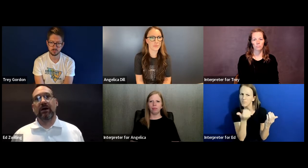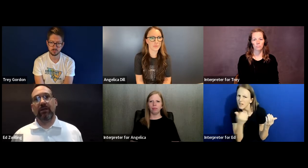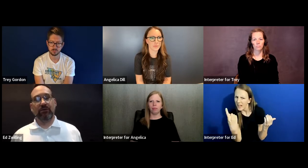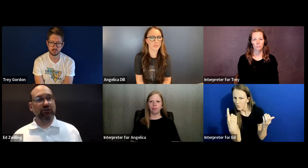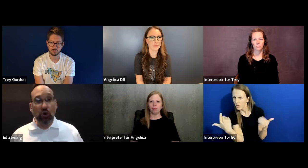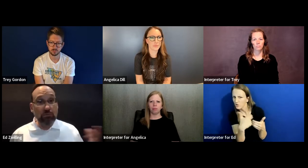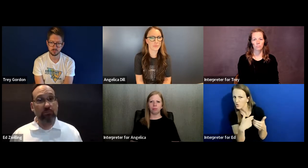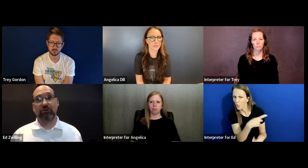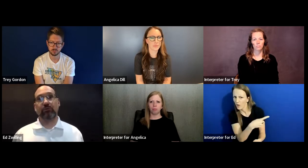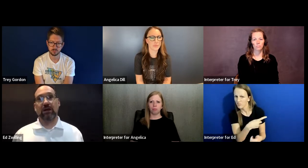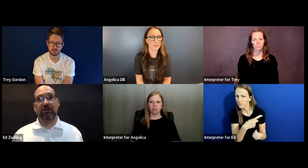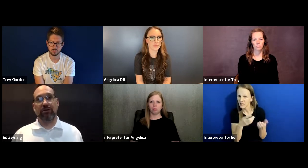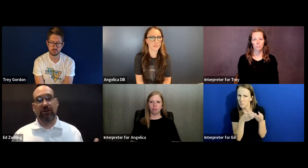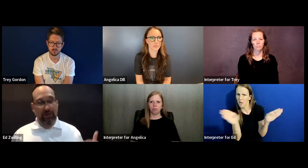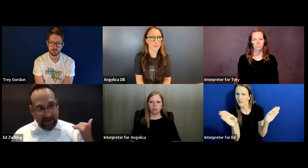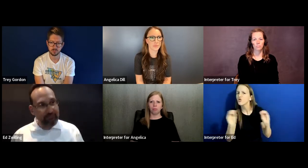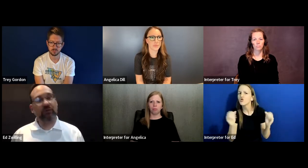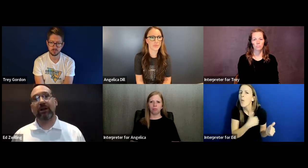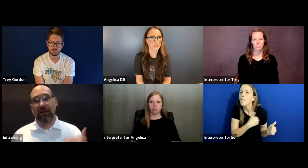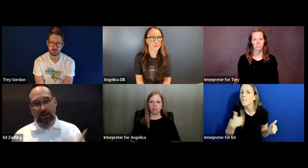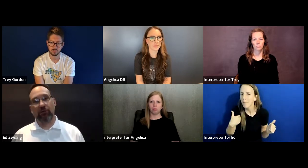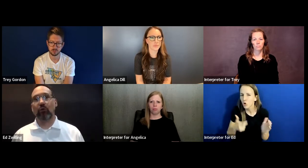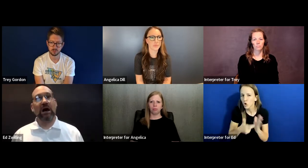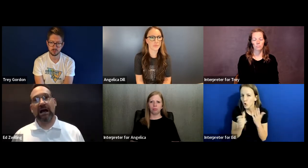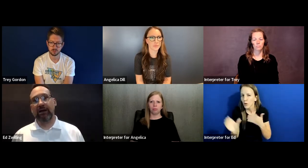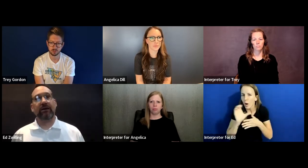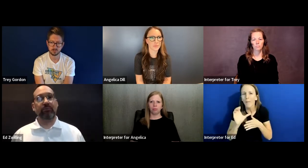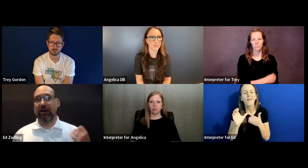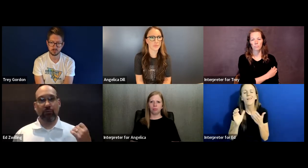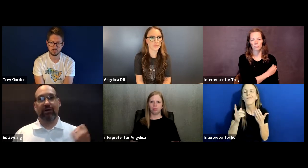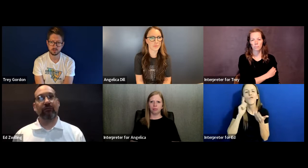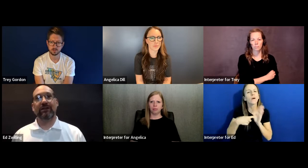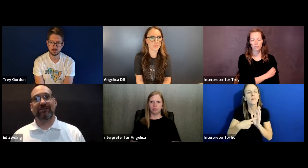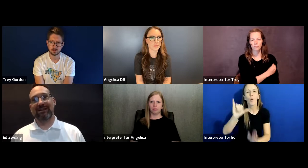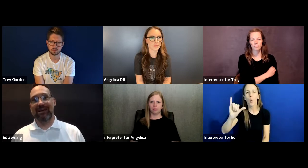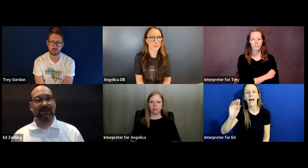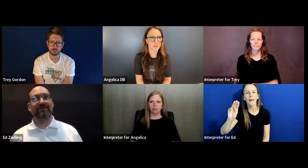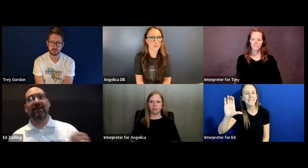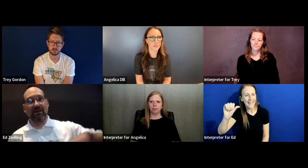and there's no membership criteria everybody can go to the y and pay whatever it is as a guest and